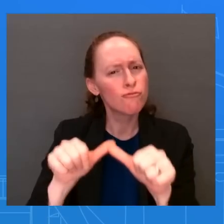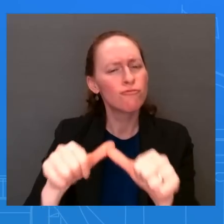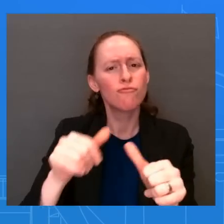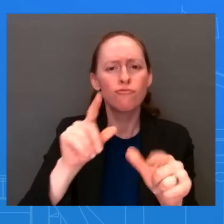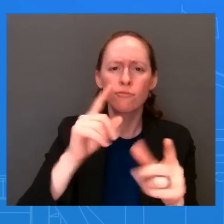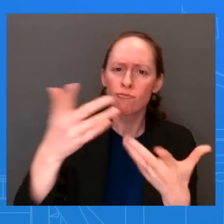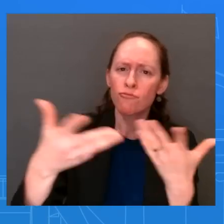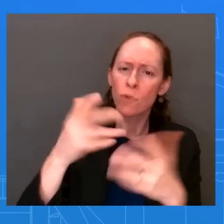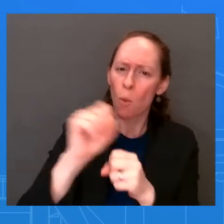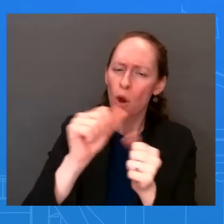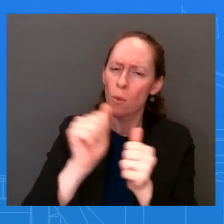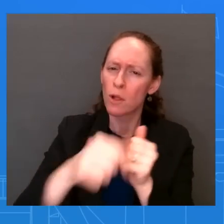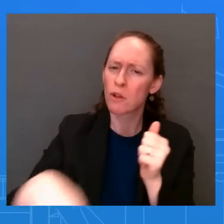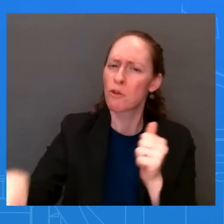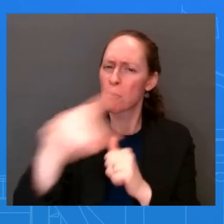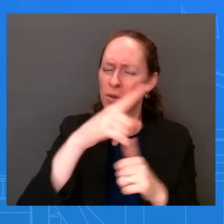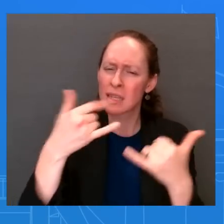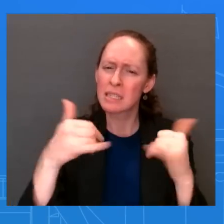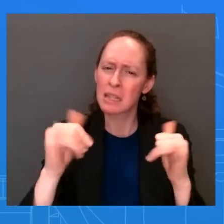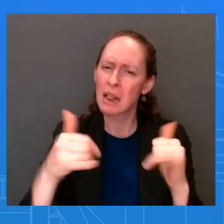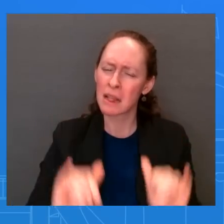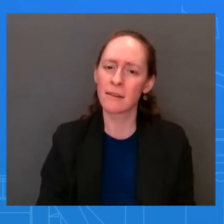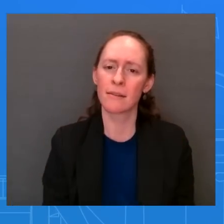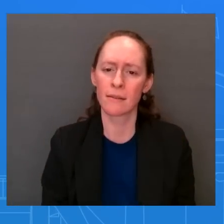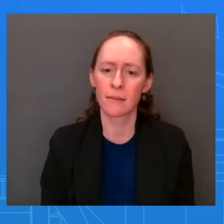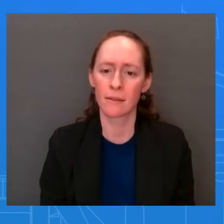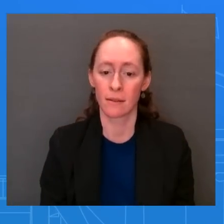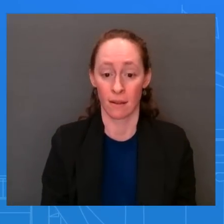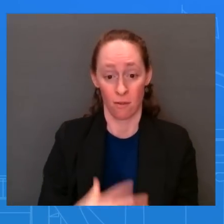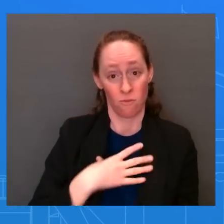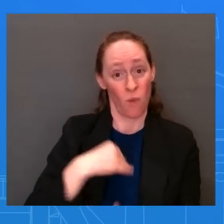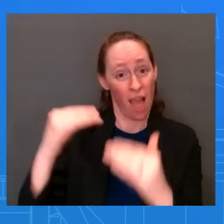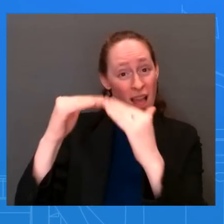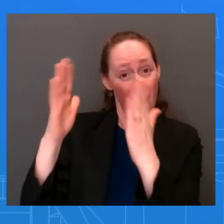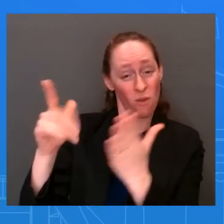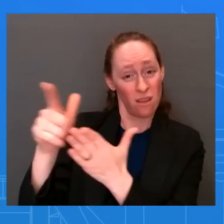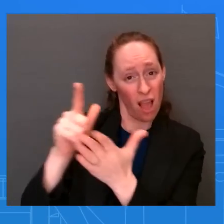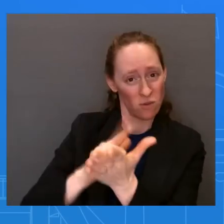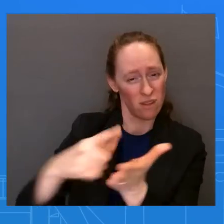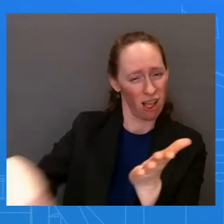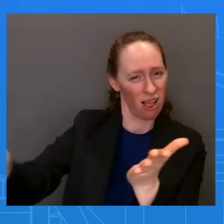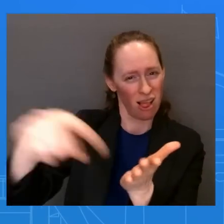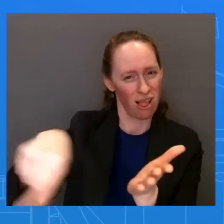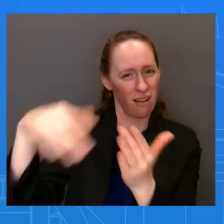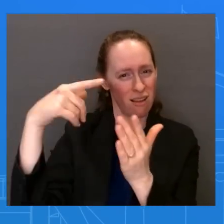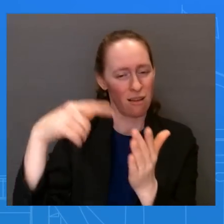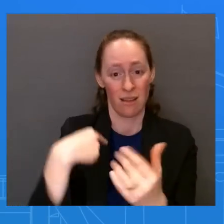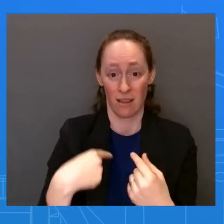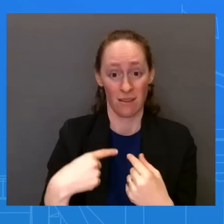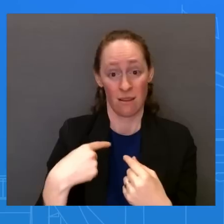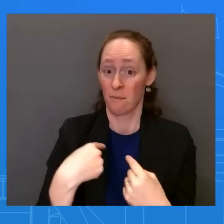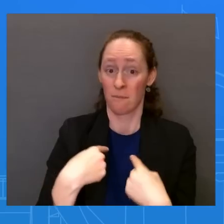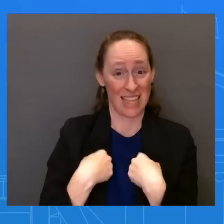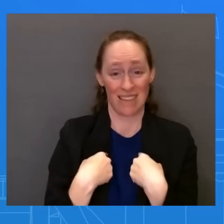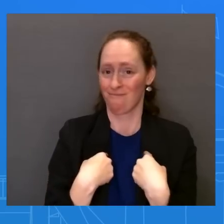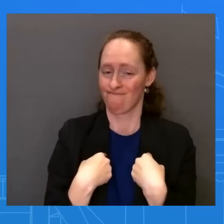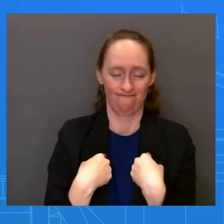from the White House Counsel's Office. After that, Peter, I don't have anything else to share. Go ahead. Go ahead. Go. The Press: On the --